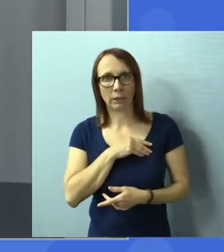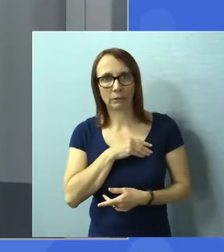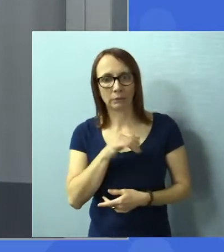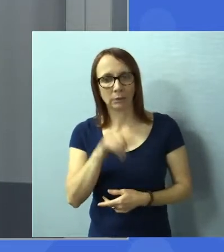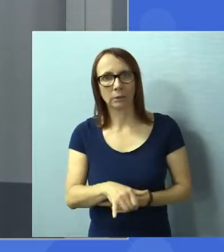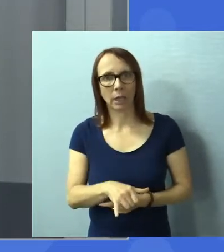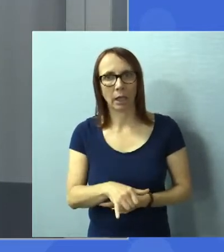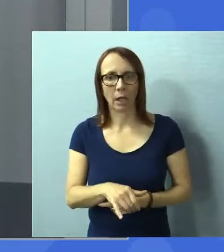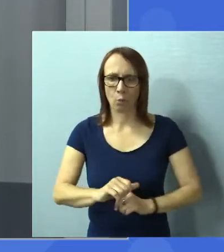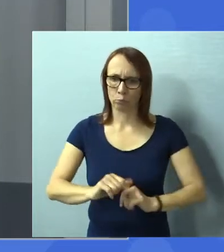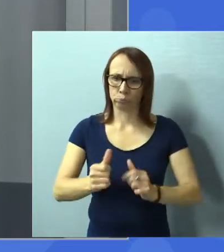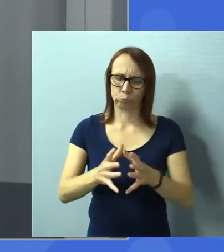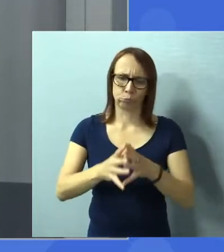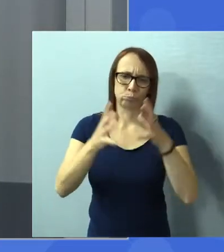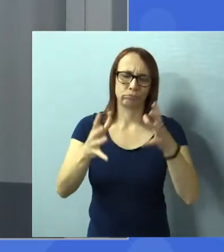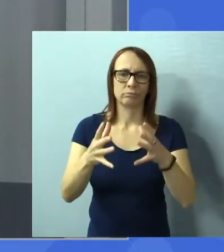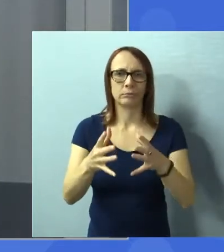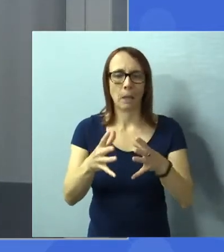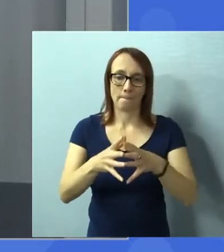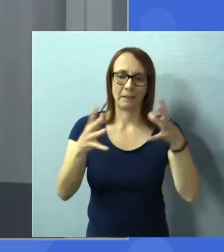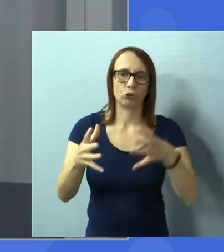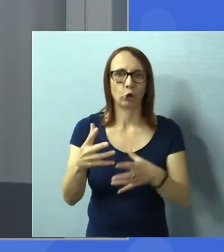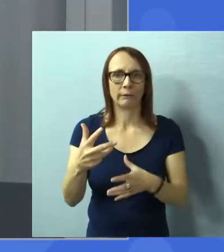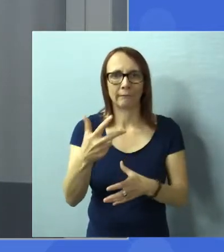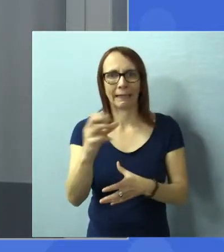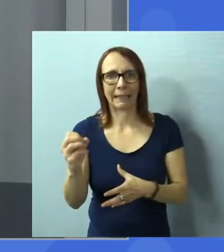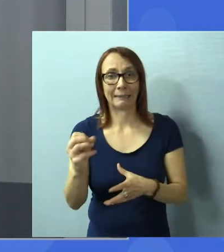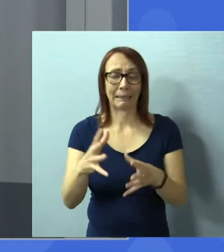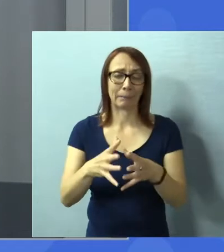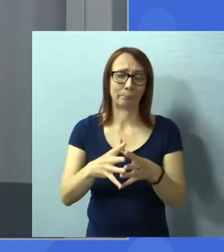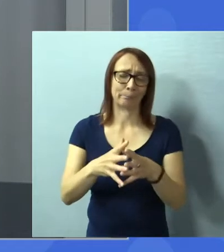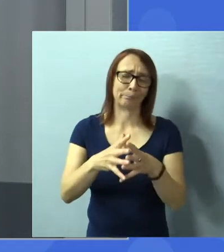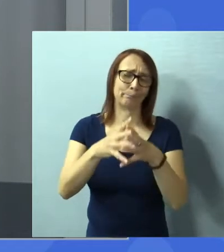healthy majority of 80 the biggest conservative majority since 1987 I think